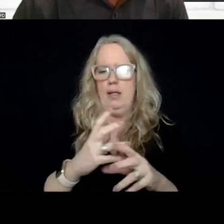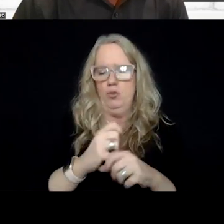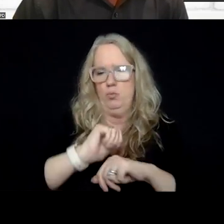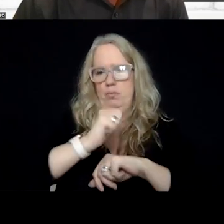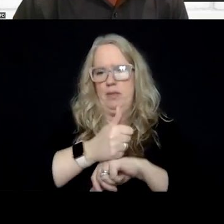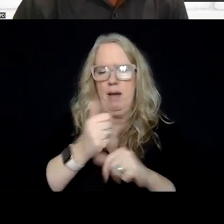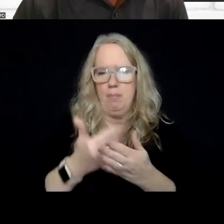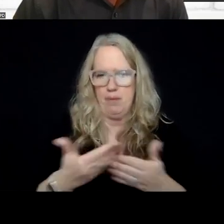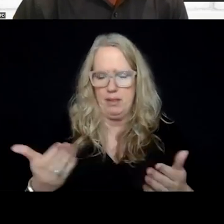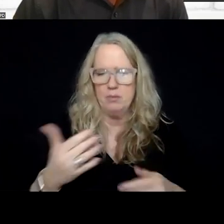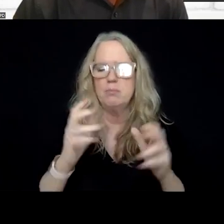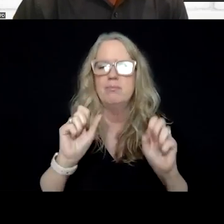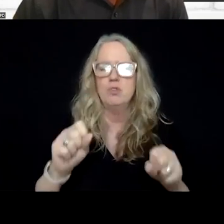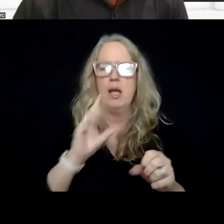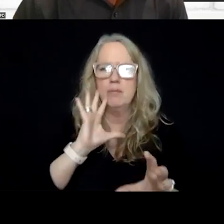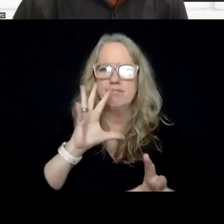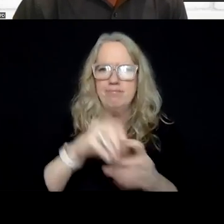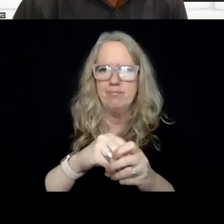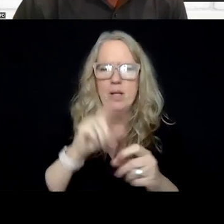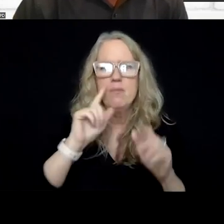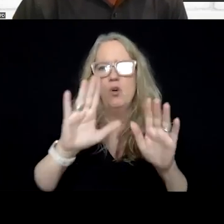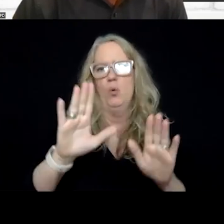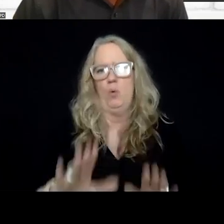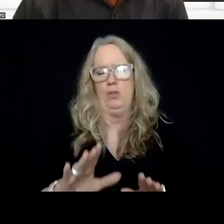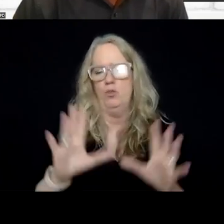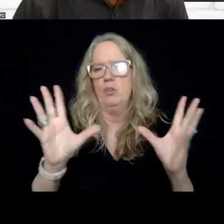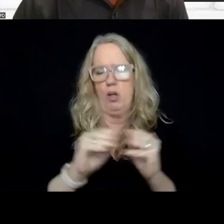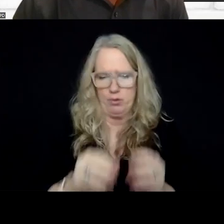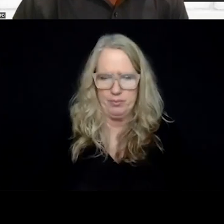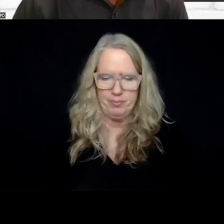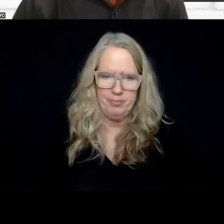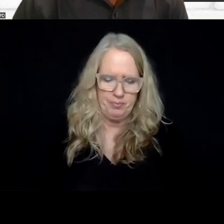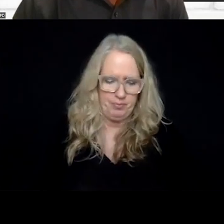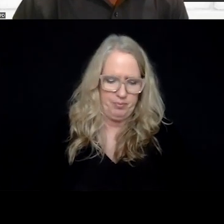SO YOU CAN BE PART OF THIS WONDERFUL GRANTEE CONFERENCE.